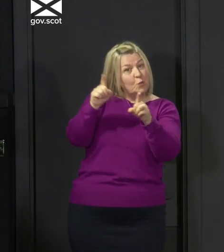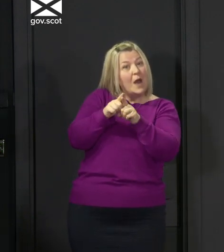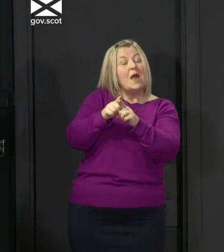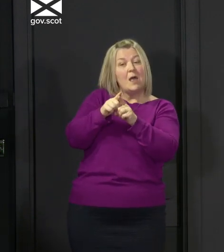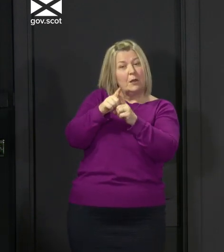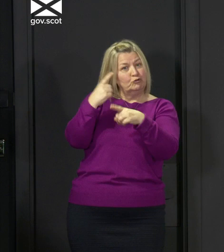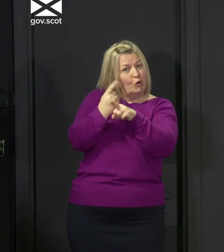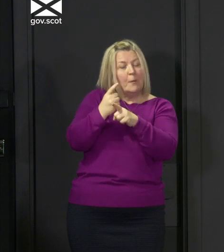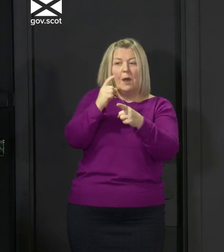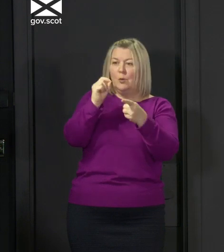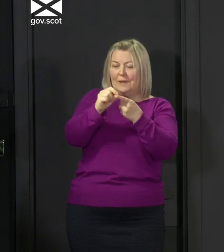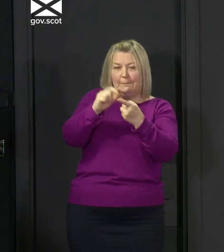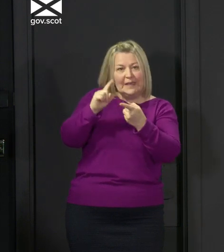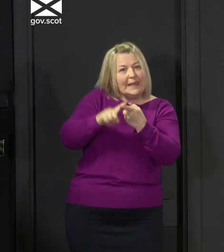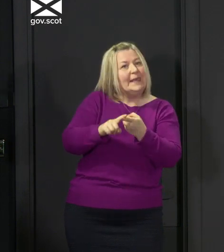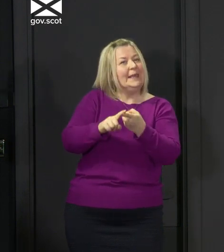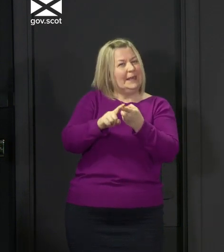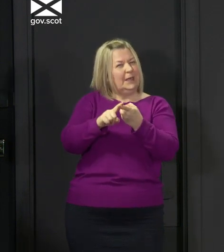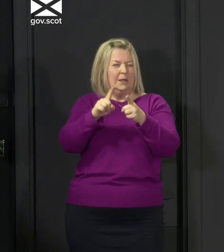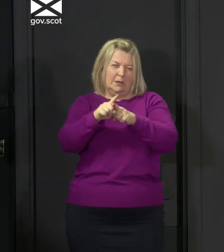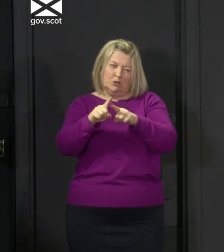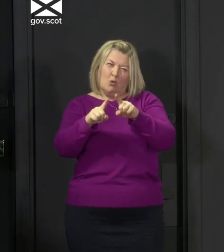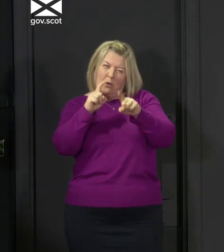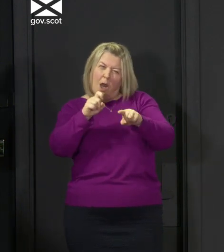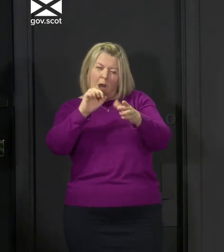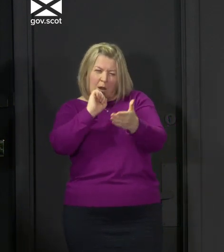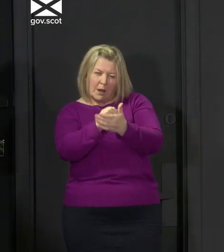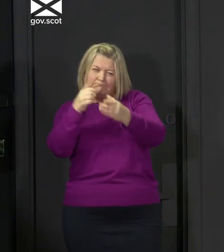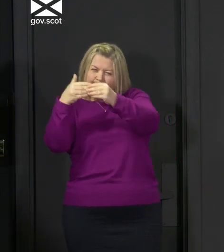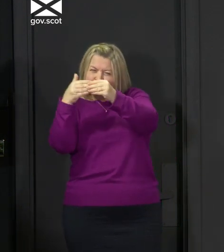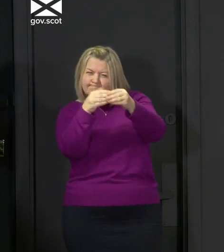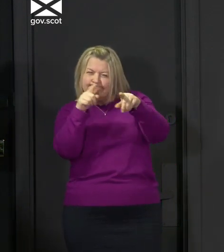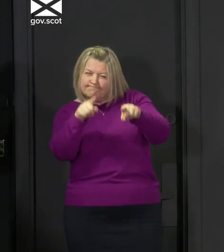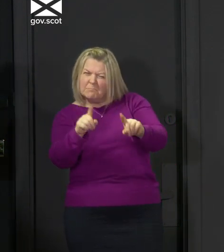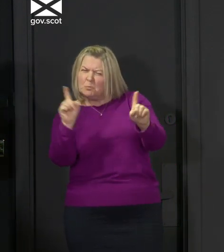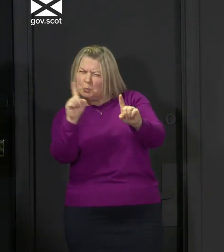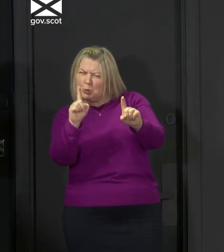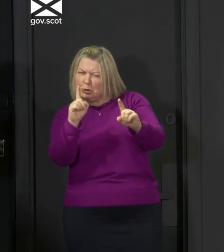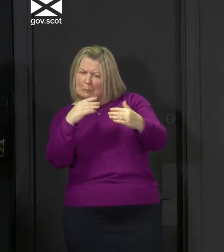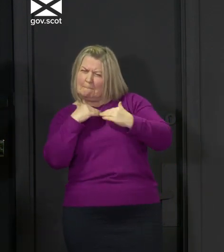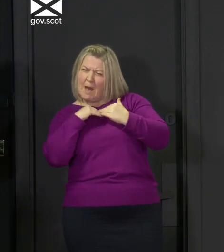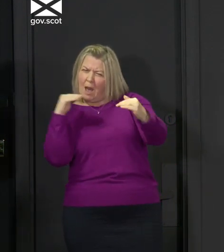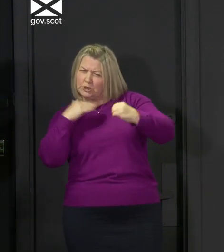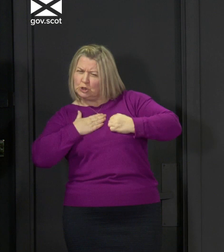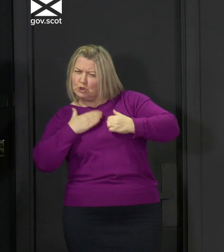needs - has been running for two weeks. In that time, as I mentioned last week more than